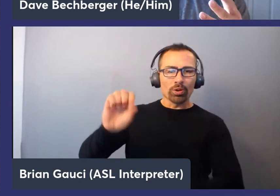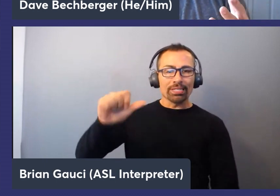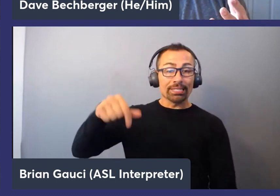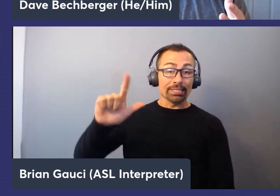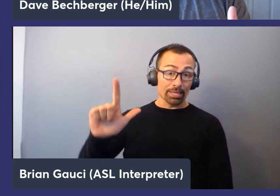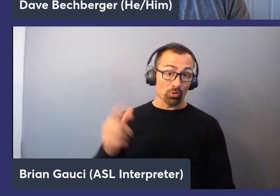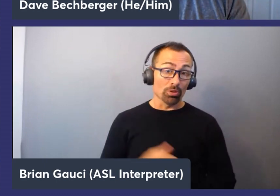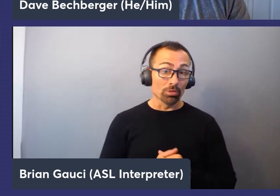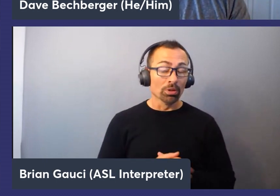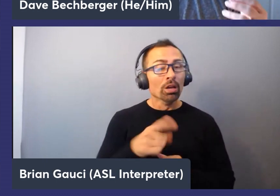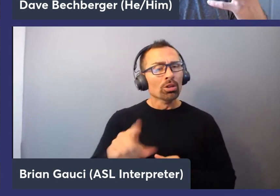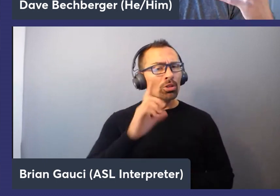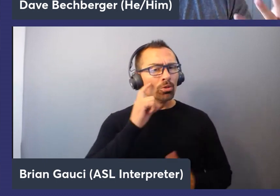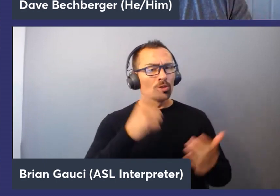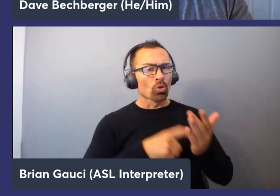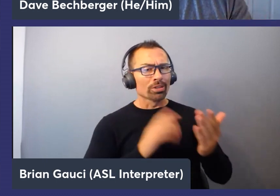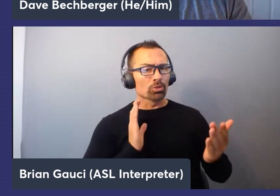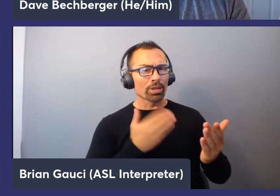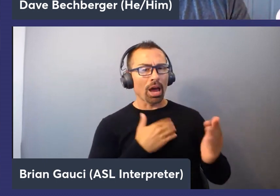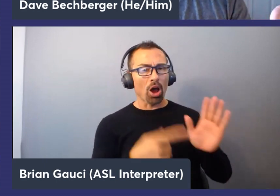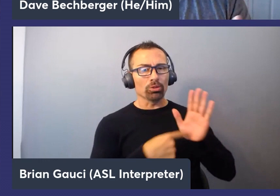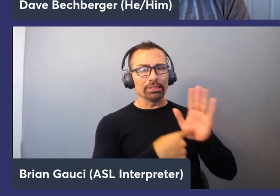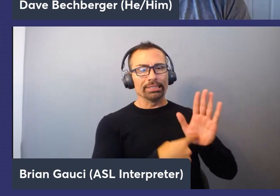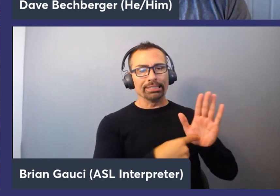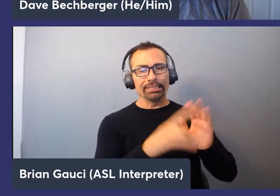but it feels very familiar.